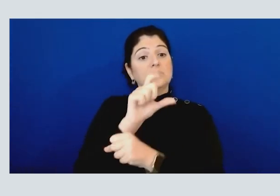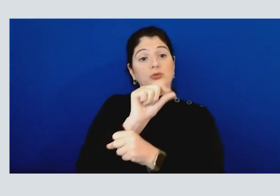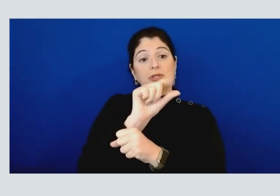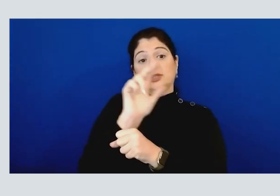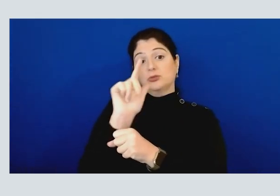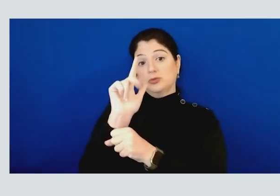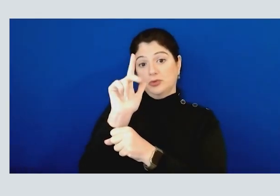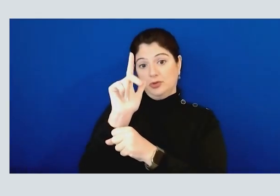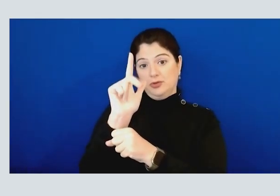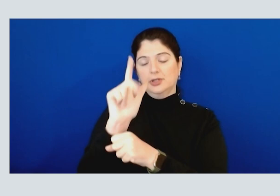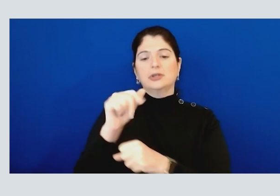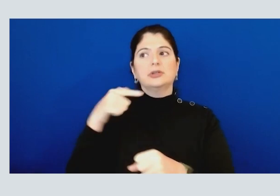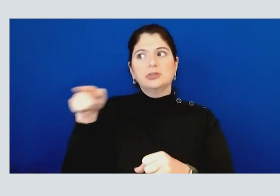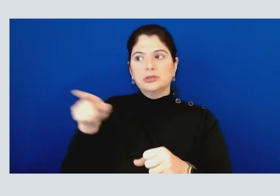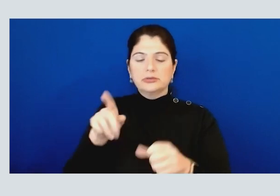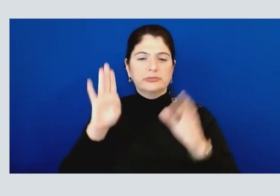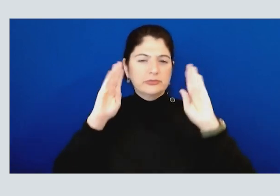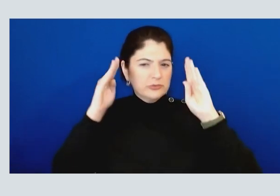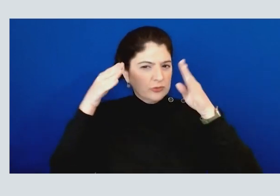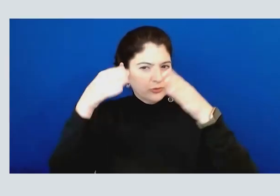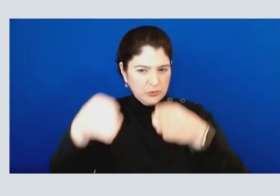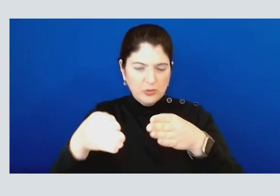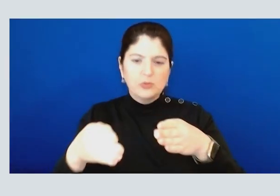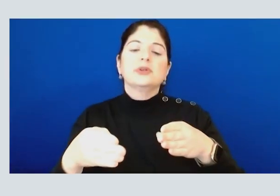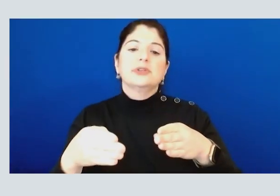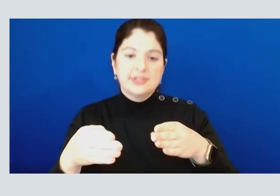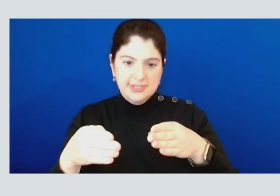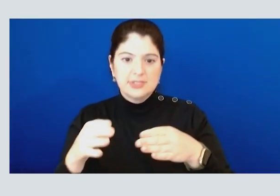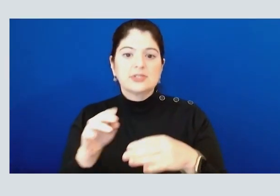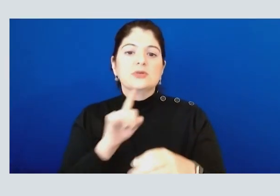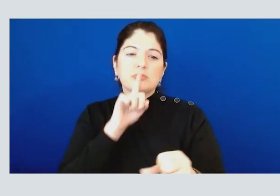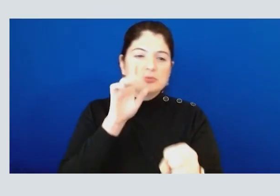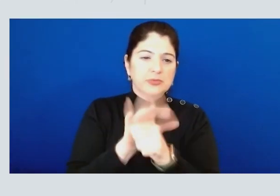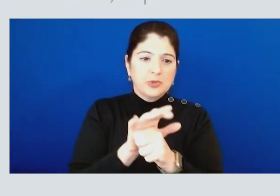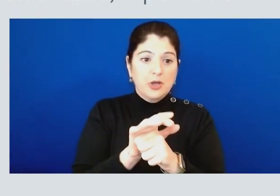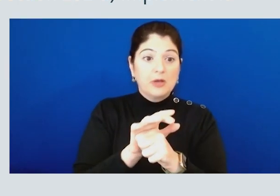from Governor Hochul, Governor Hochul’s 2022 State of the State Agenda.